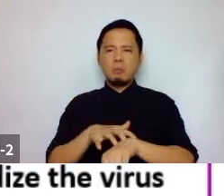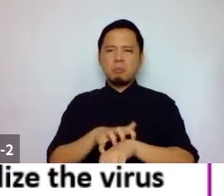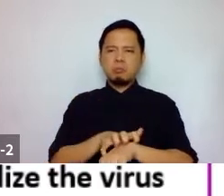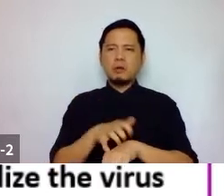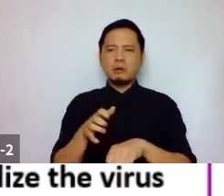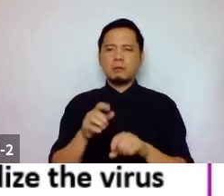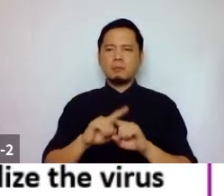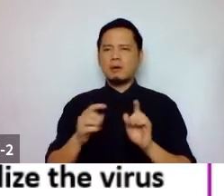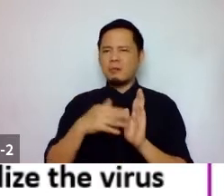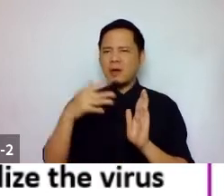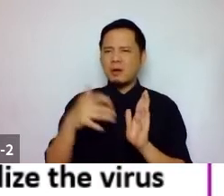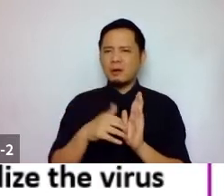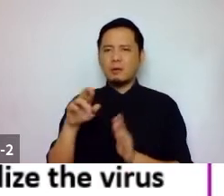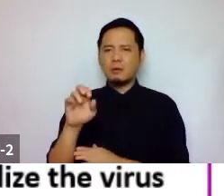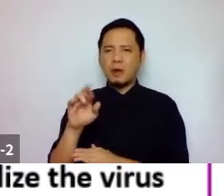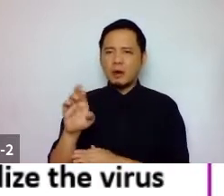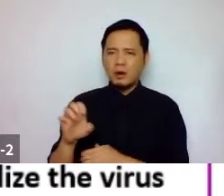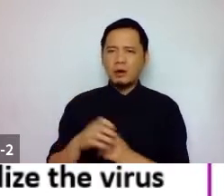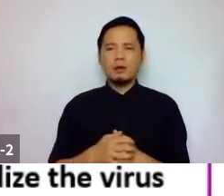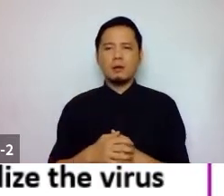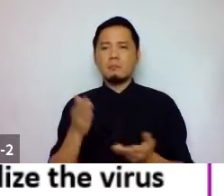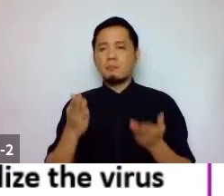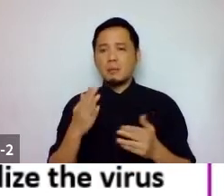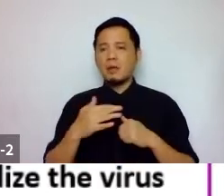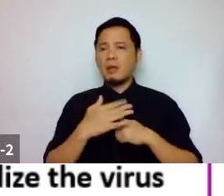The ones who have bell's palsy might have bleeding but it usually differs.